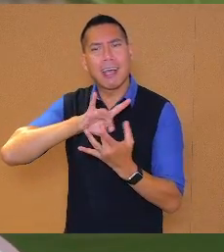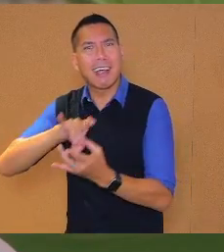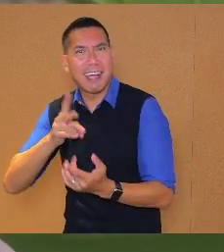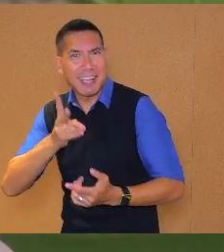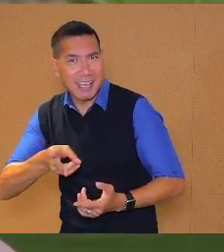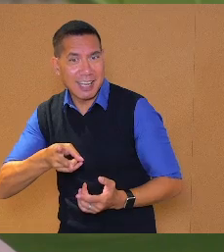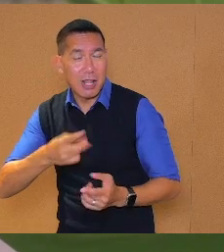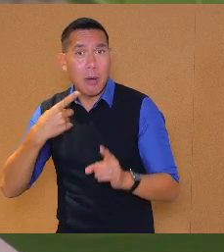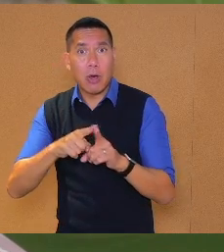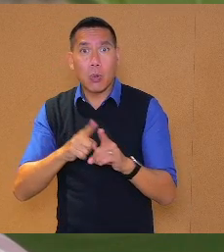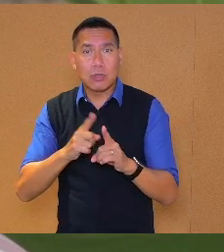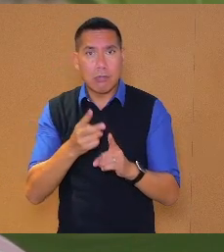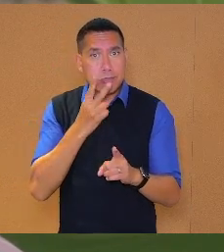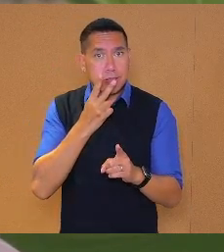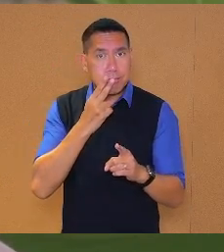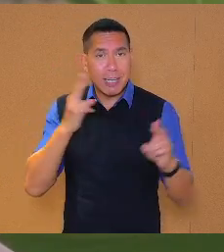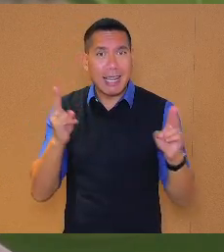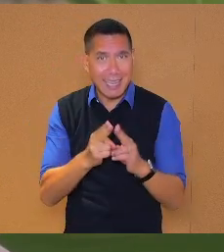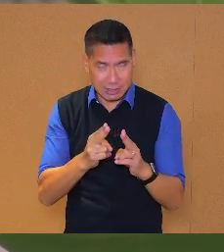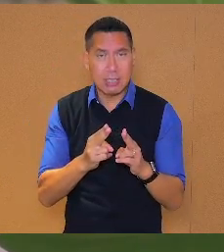and harms caused from alcohol. I would also like to announce